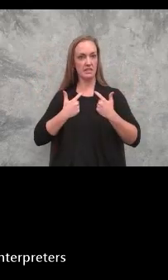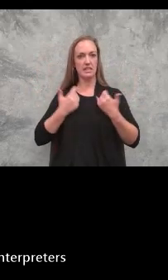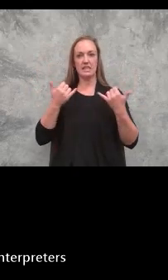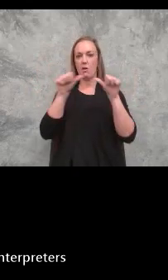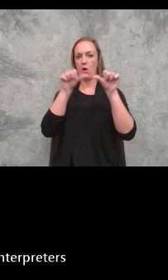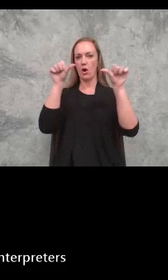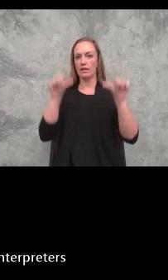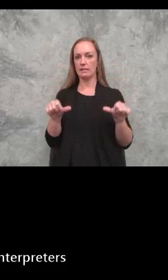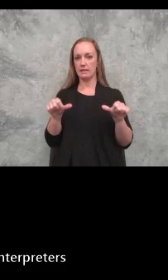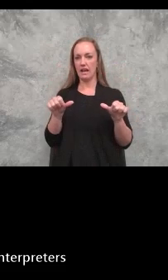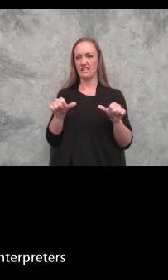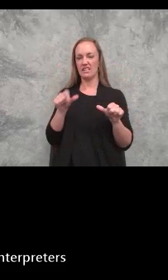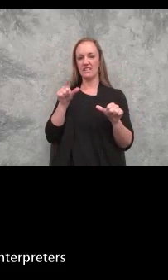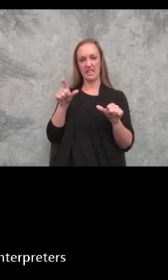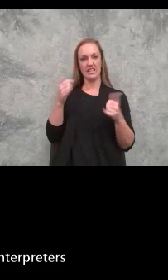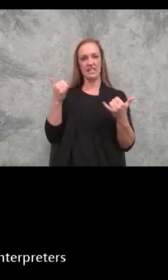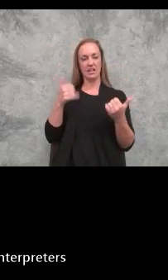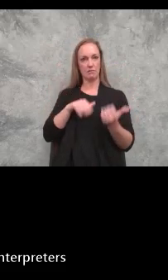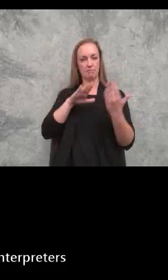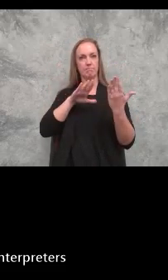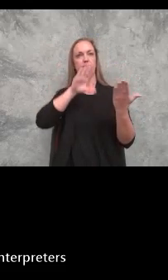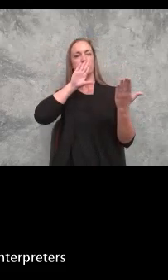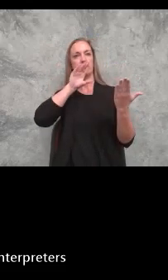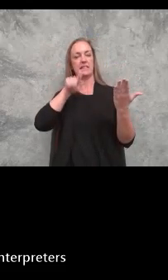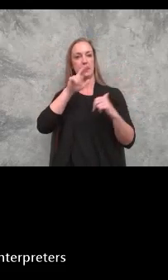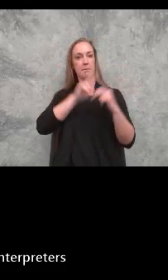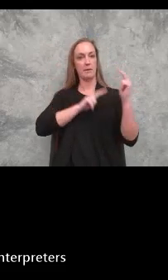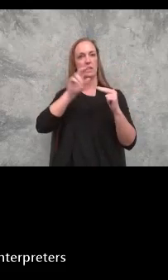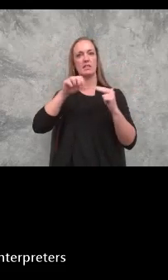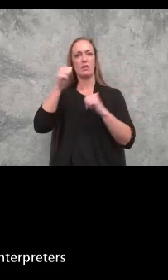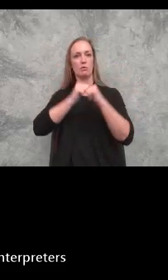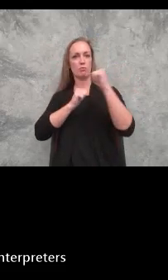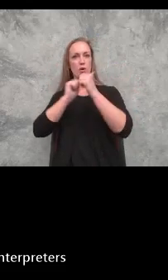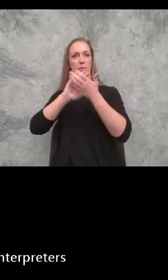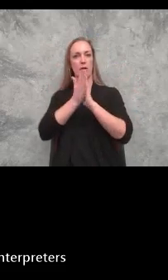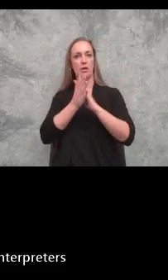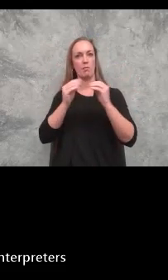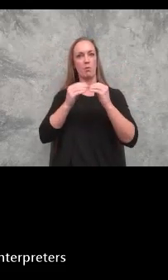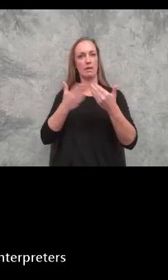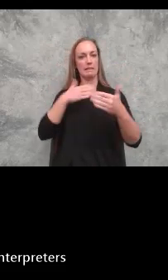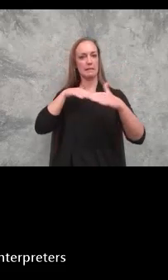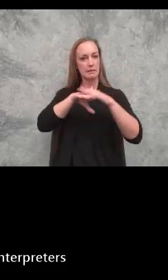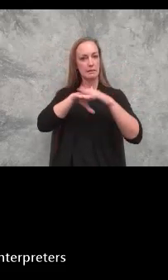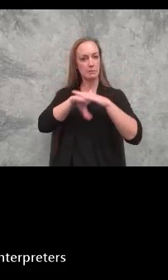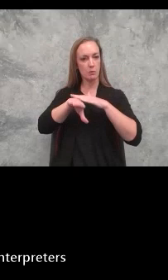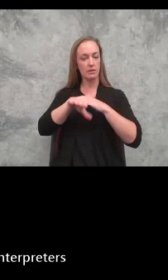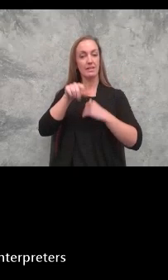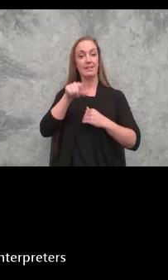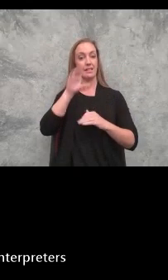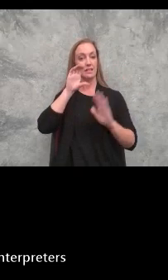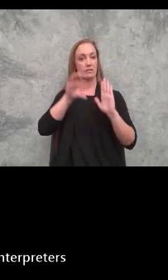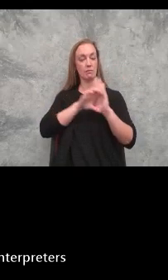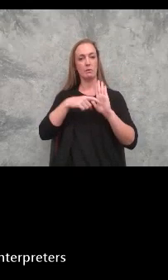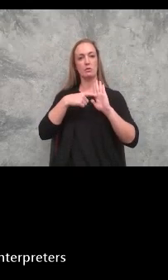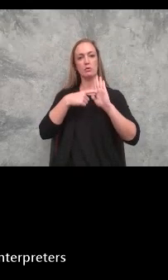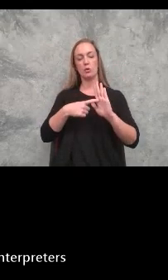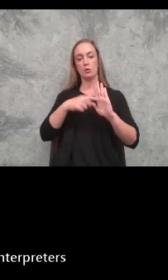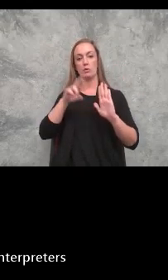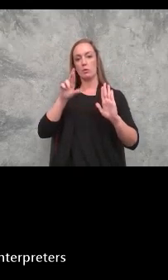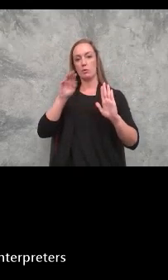buildings and other structures more accessible. This photo shows a retrofitted ramp, which allows